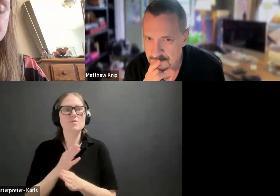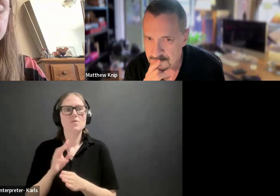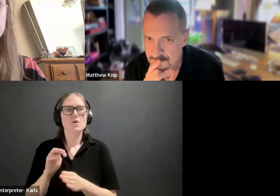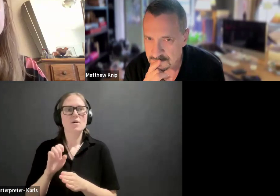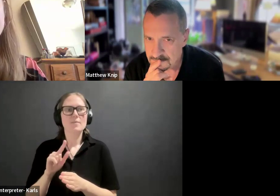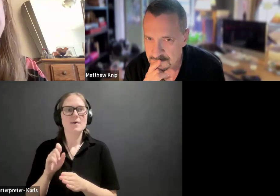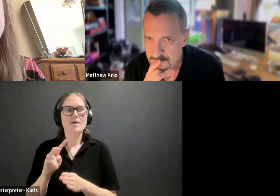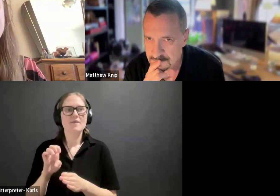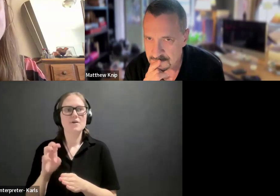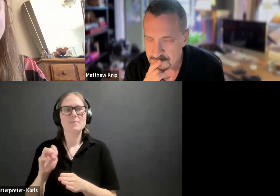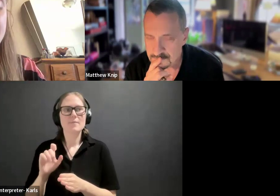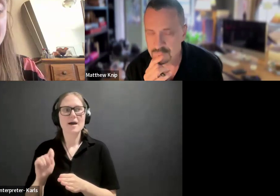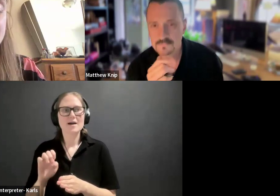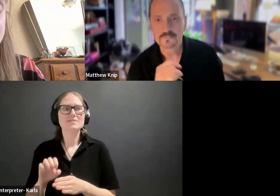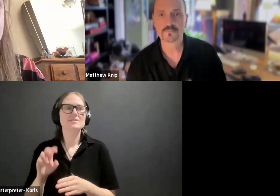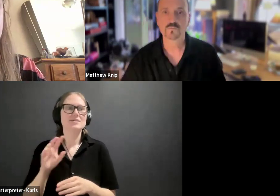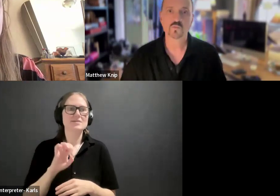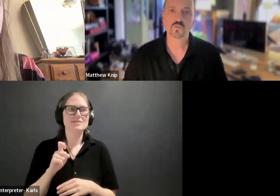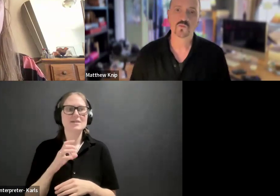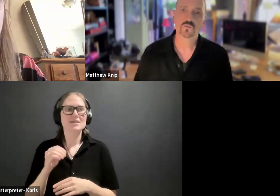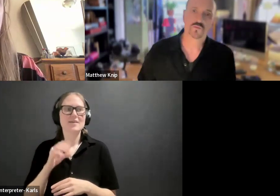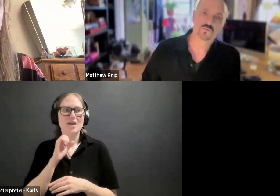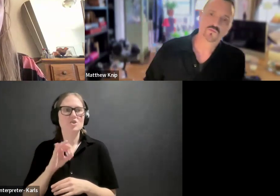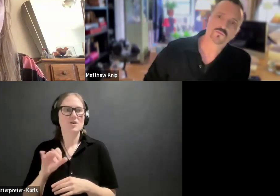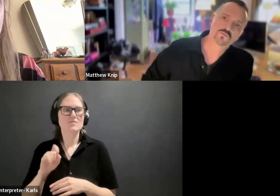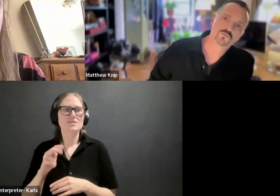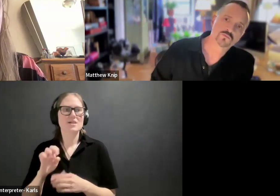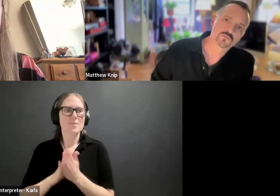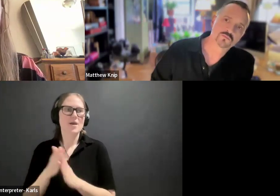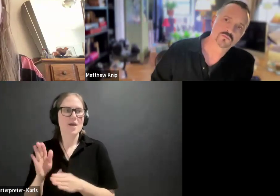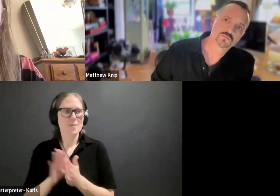now titled Sailor Intimacies and the Enclosure of the Erotic Commons,